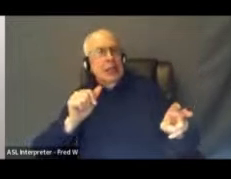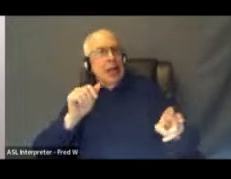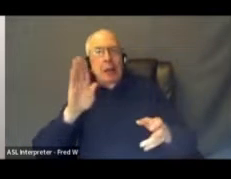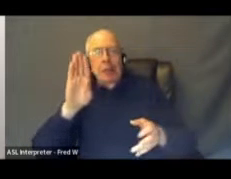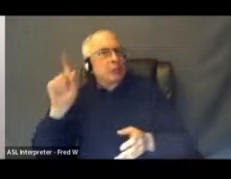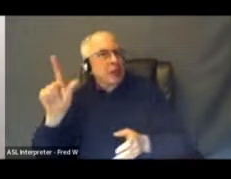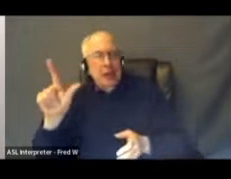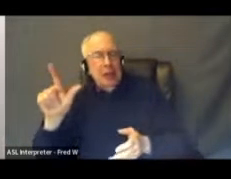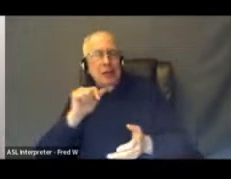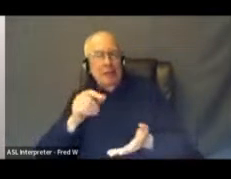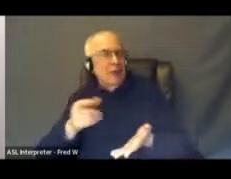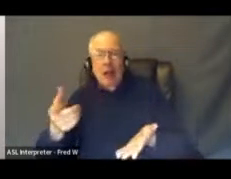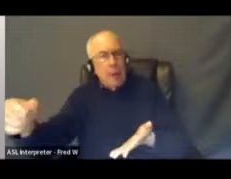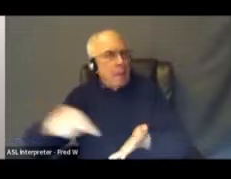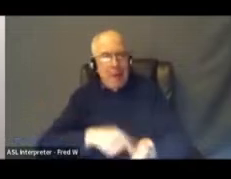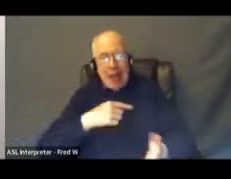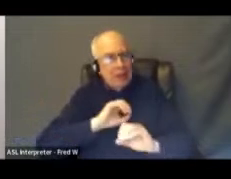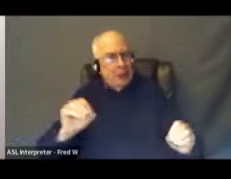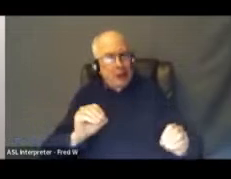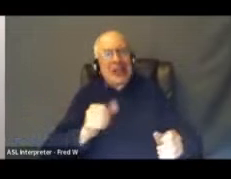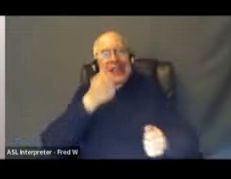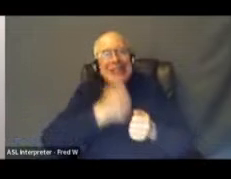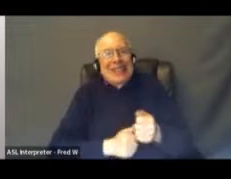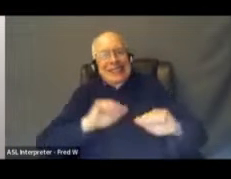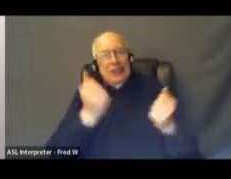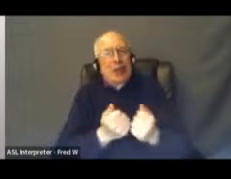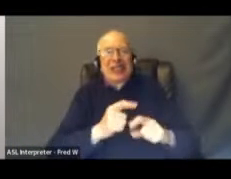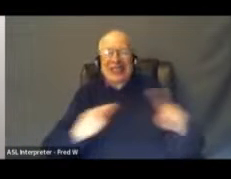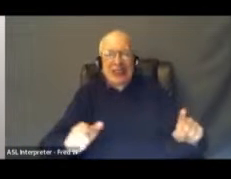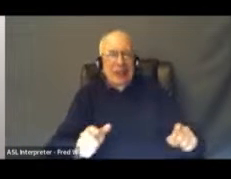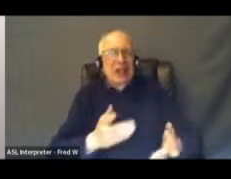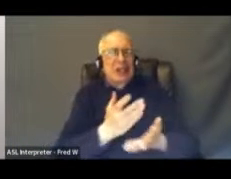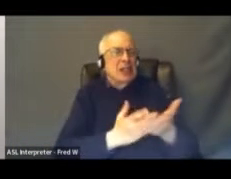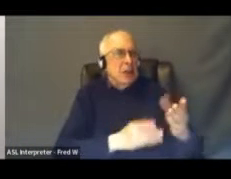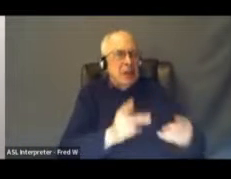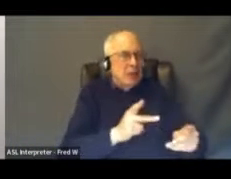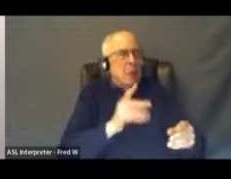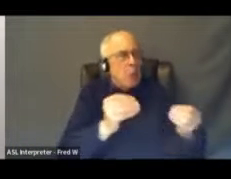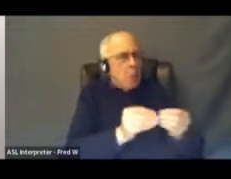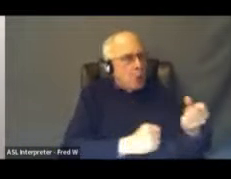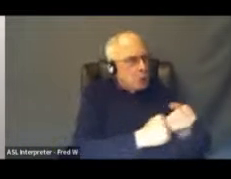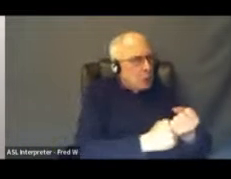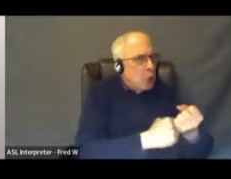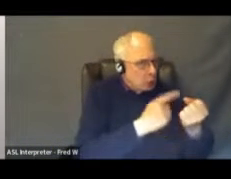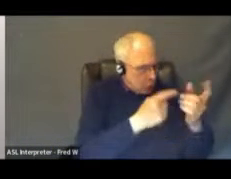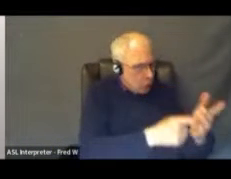is different, so some survivors need more support other survivors feel a bit more independent or an are ready to